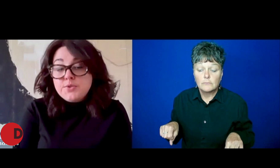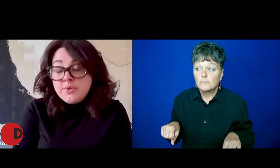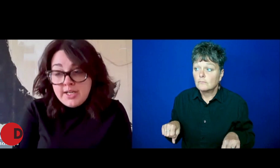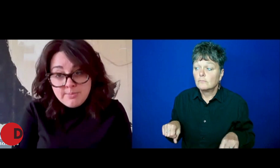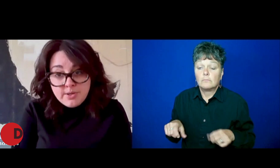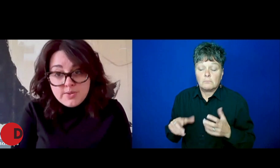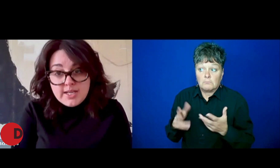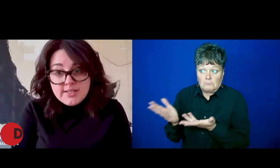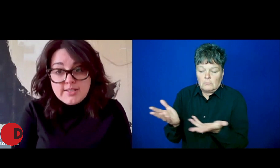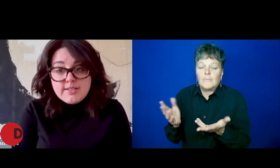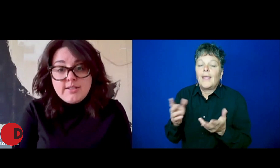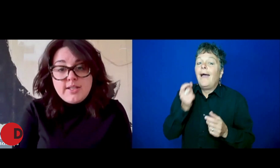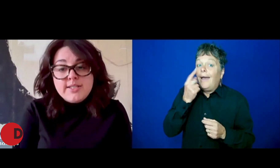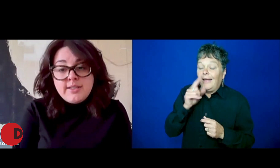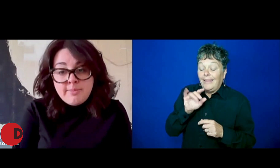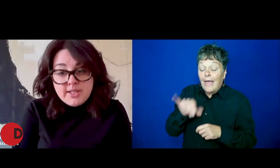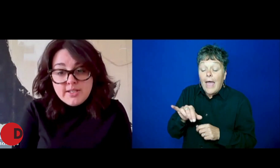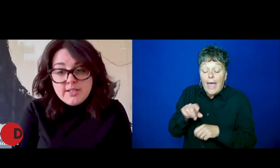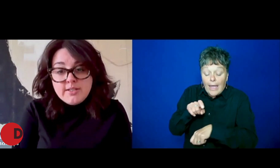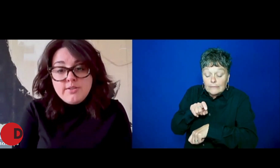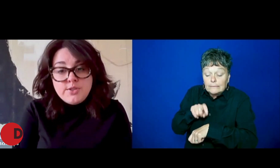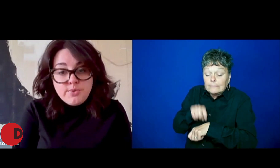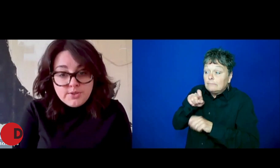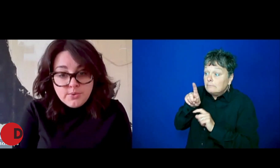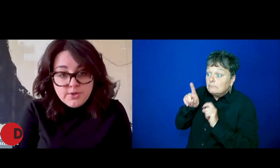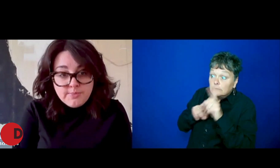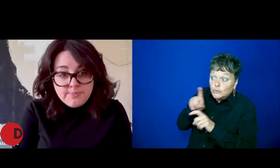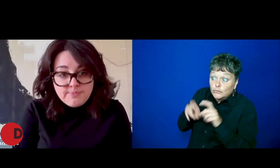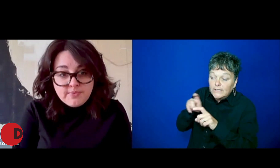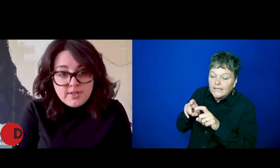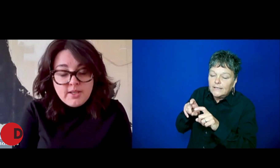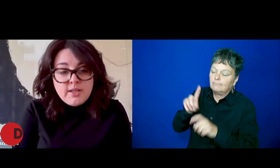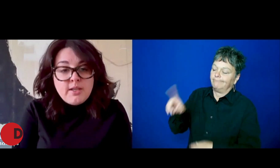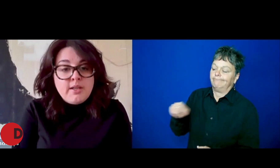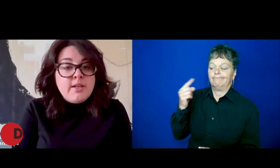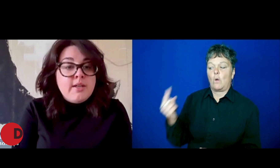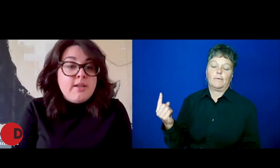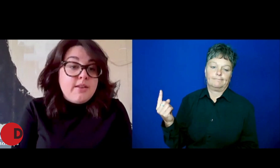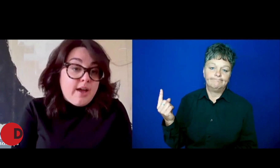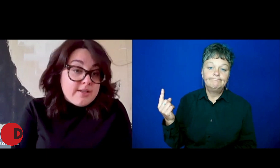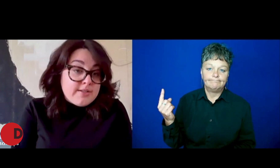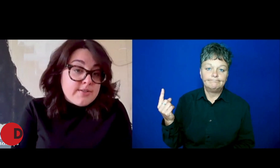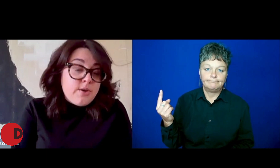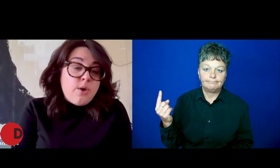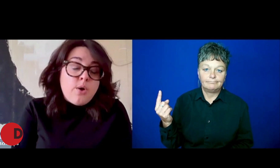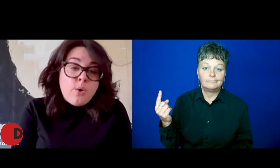the donor at various points in the donation process, the screening process